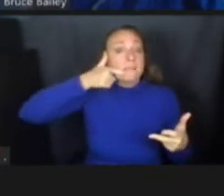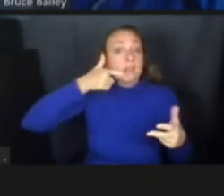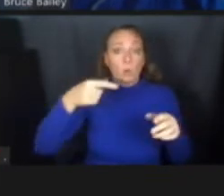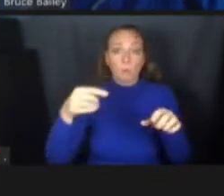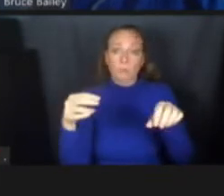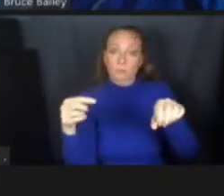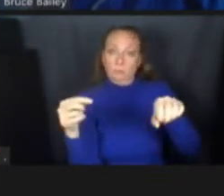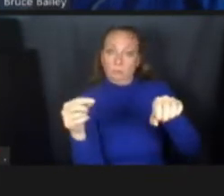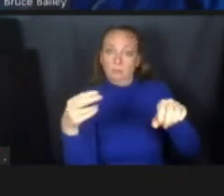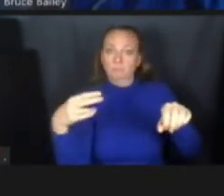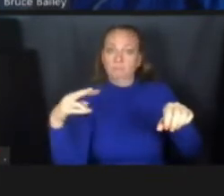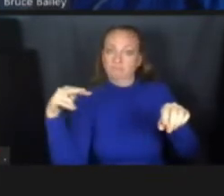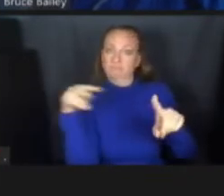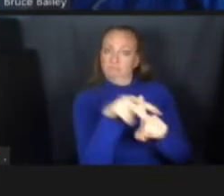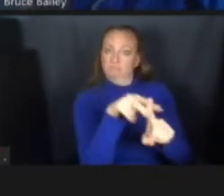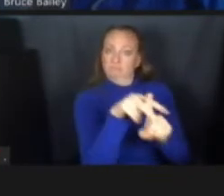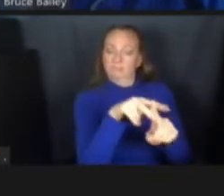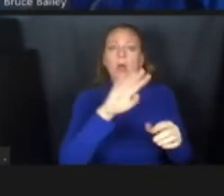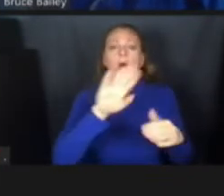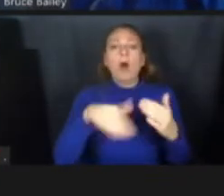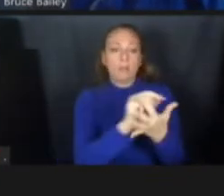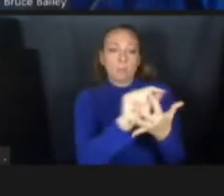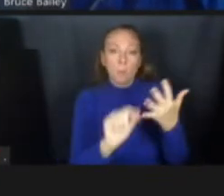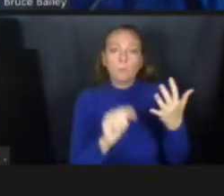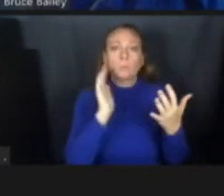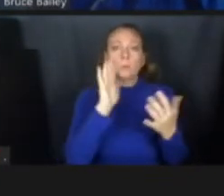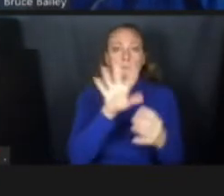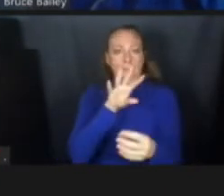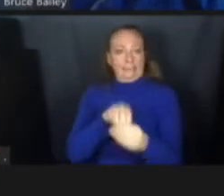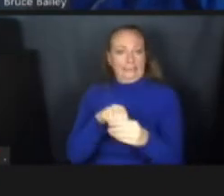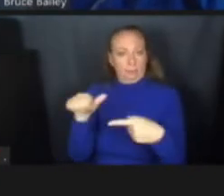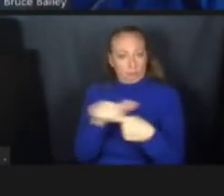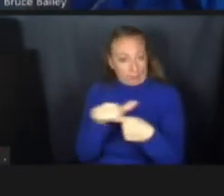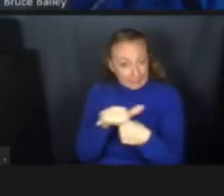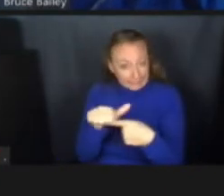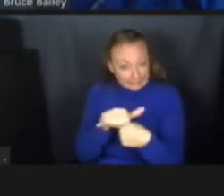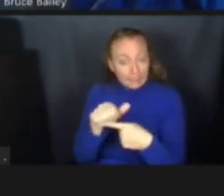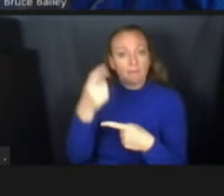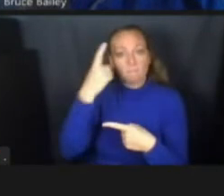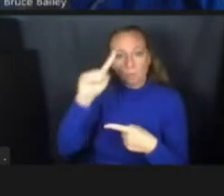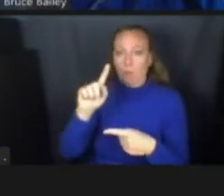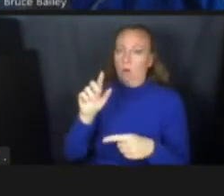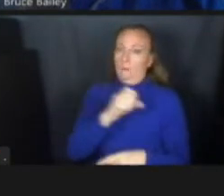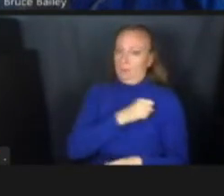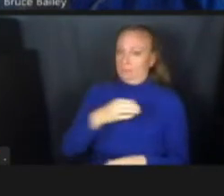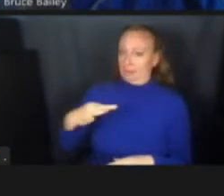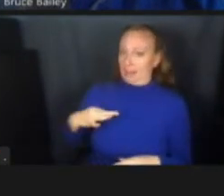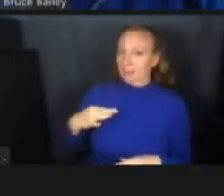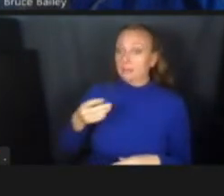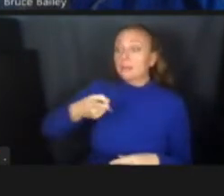would all be the focus of training for personnel. And that there would be testing for functionality